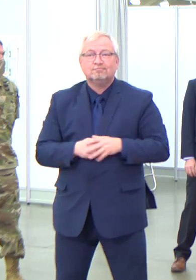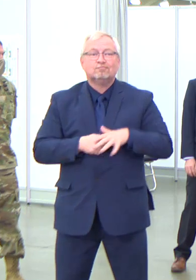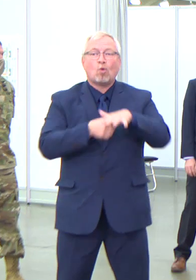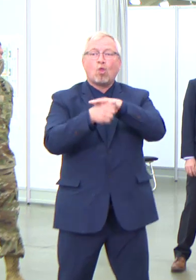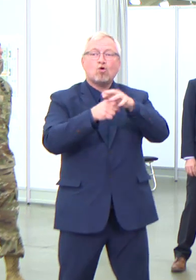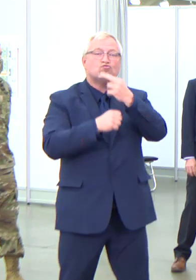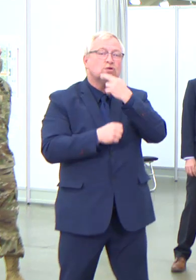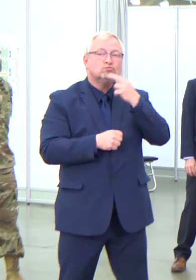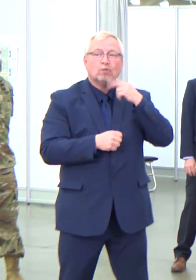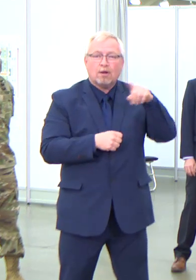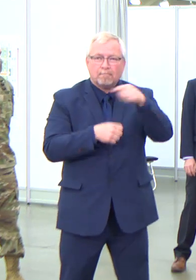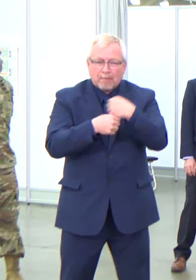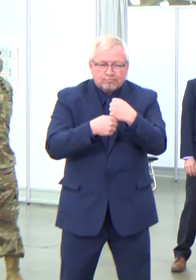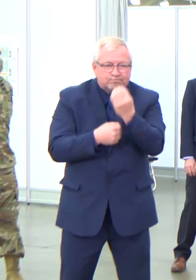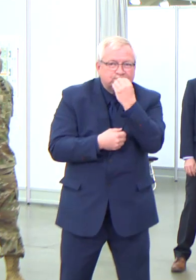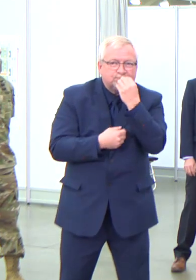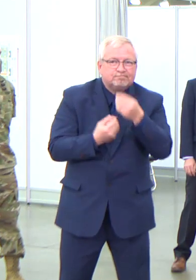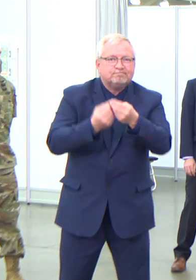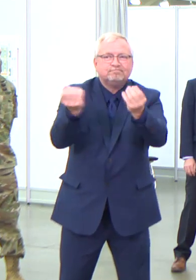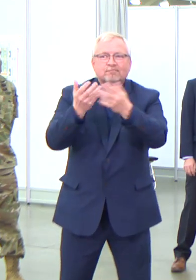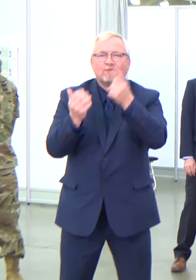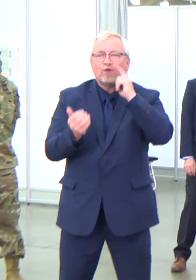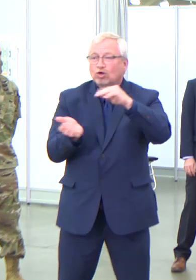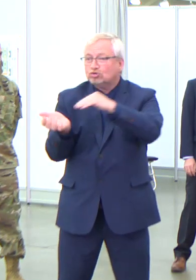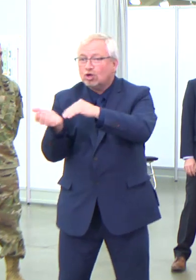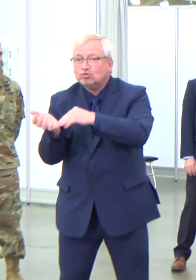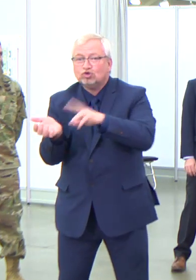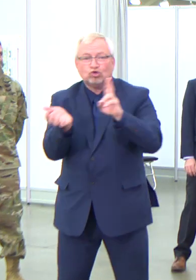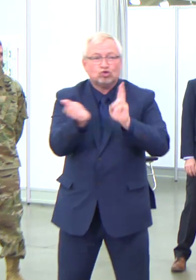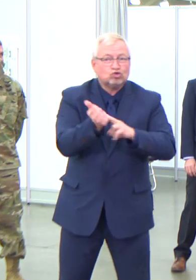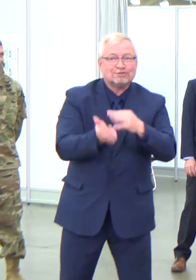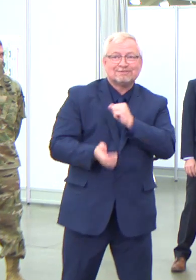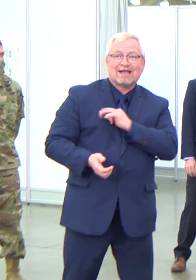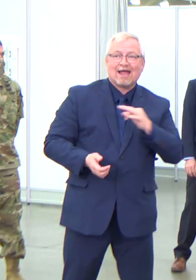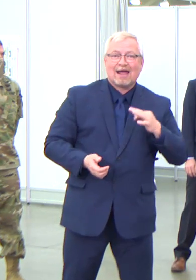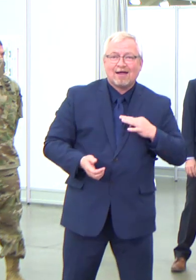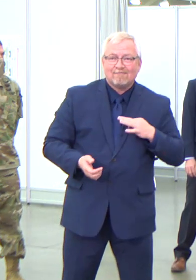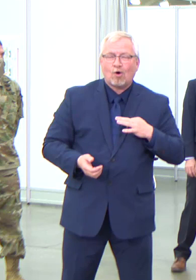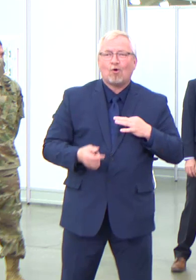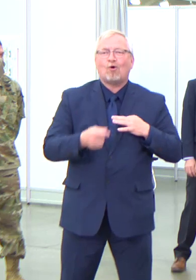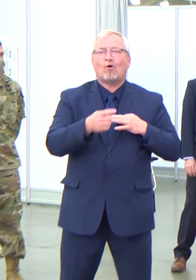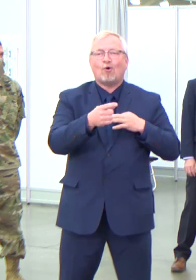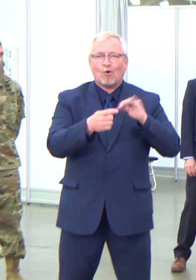meals that local restaurants have made and volunteers have delivered to the doctors, nurses, and staff at